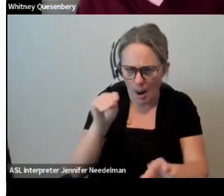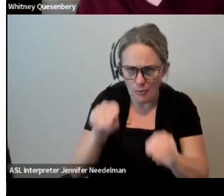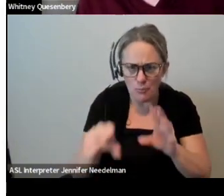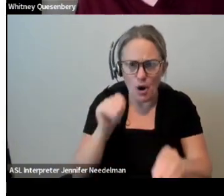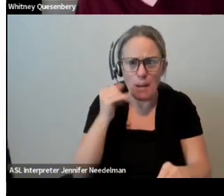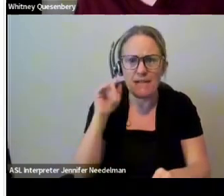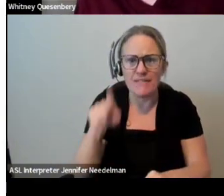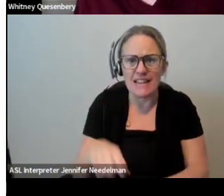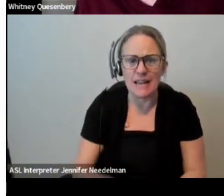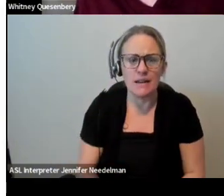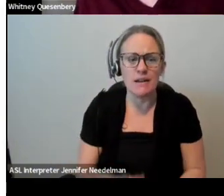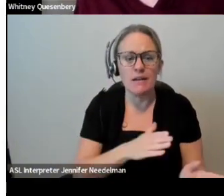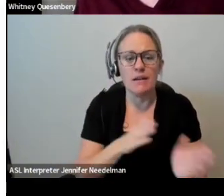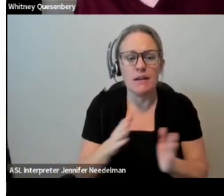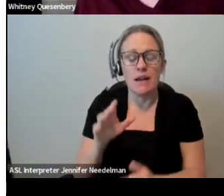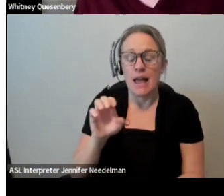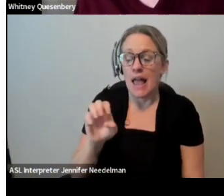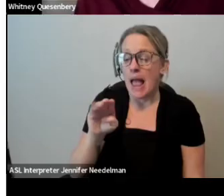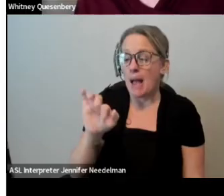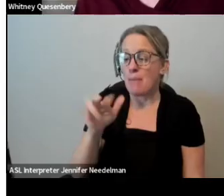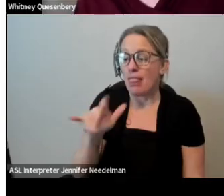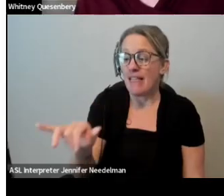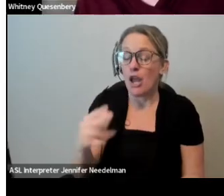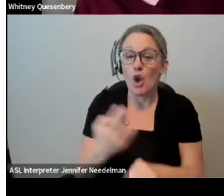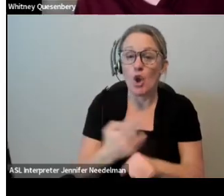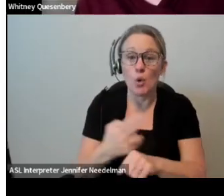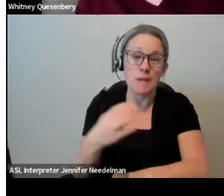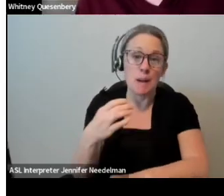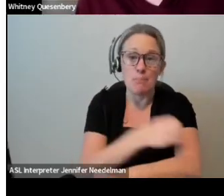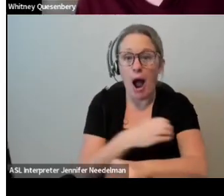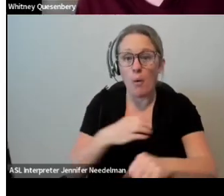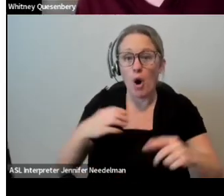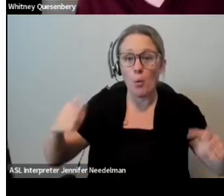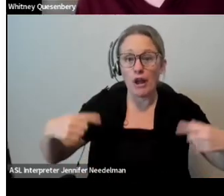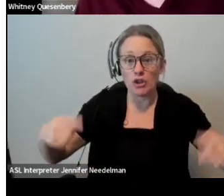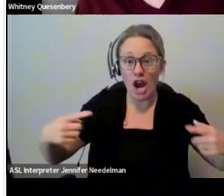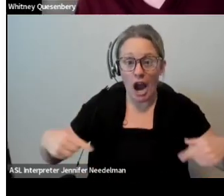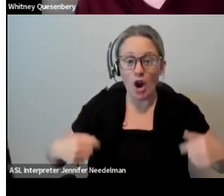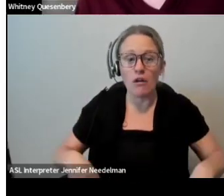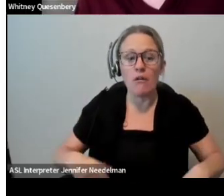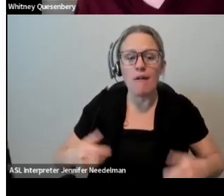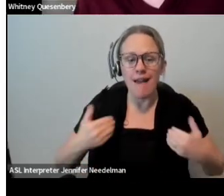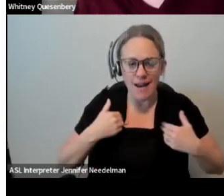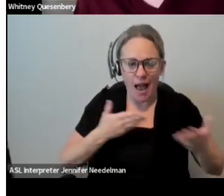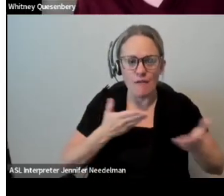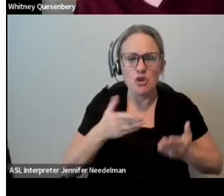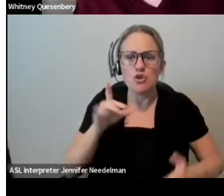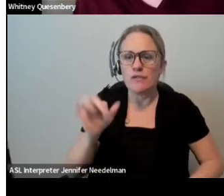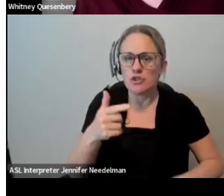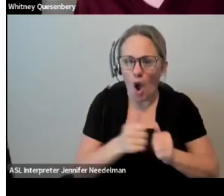We have Emily who is using a power wheelchair and also has a service dog with her and a backpack.